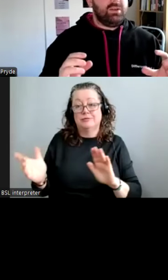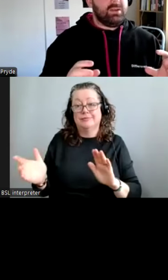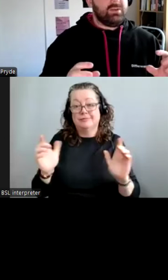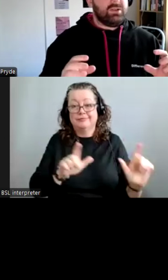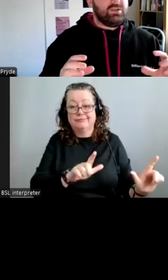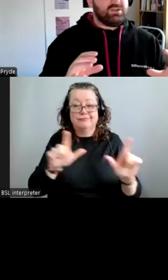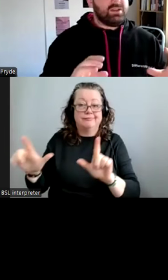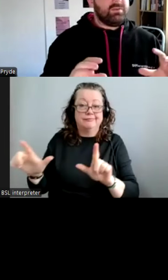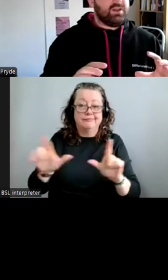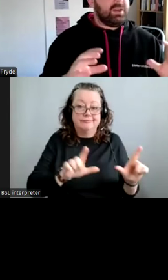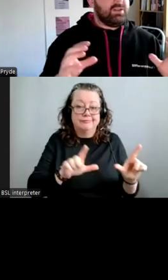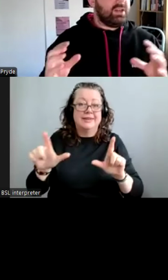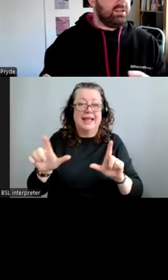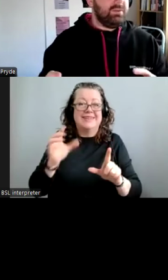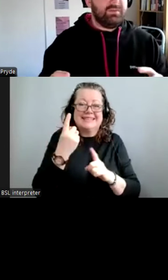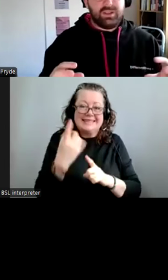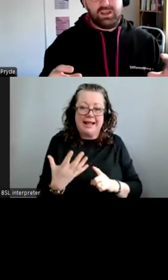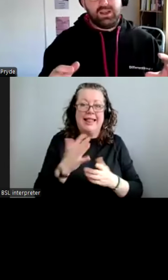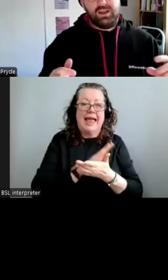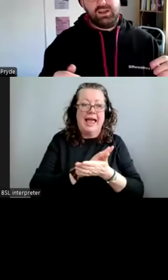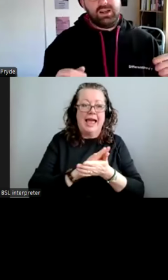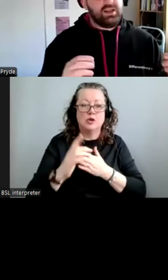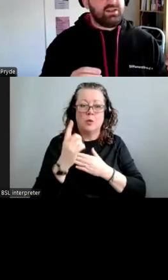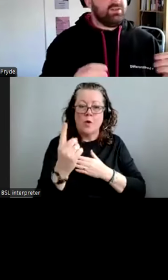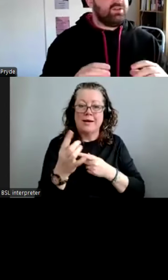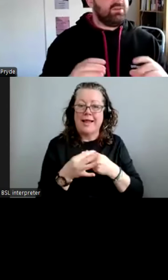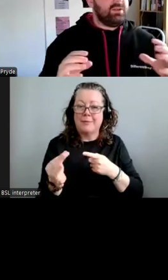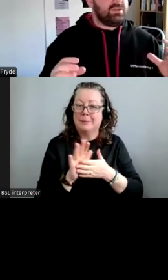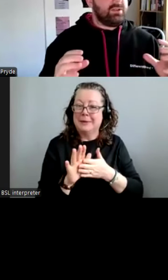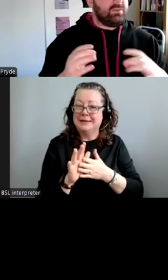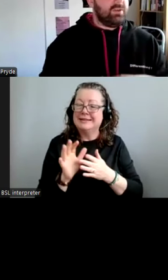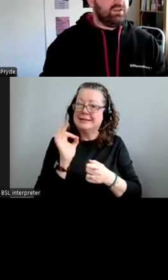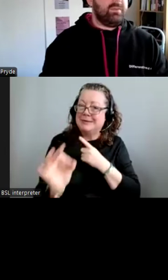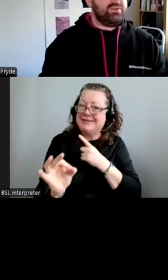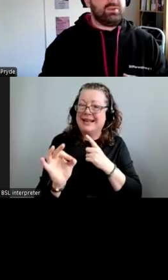which enables you to specify a page title, and then heading two can be used to group content.